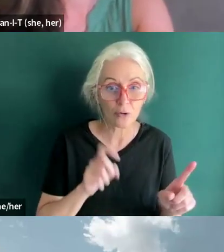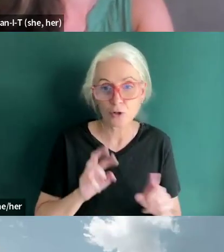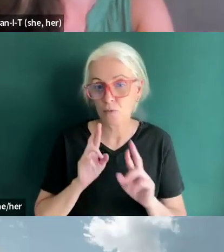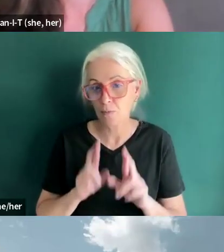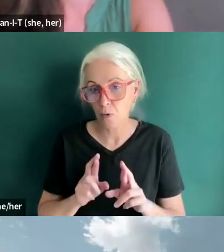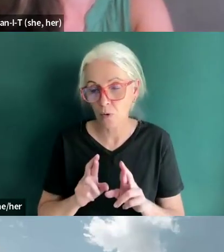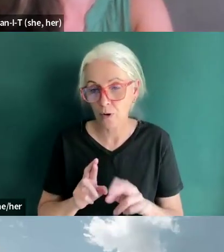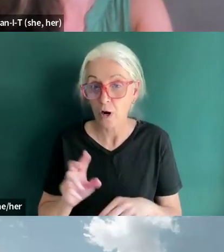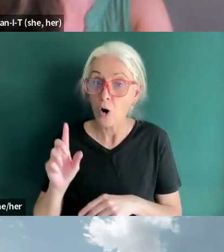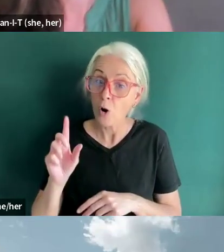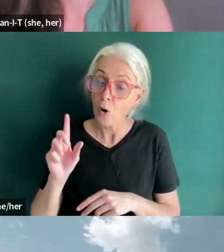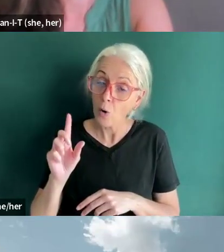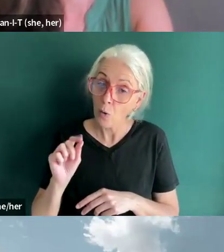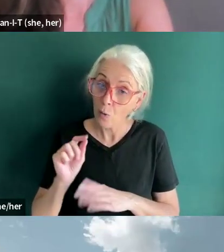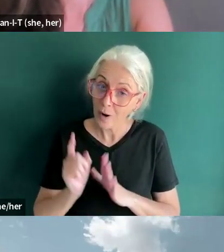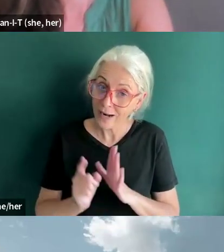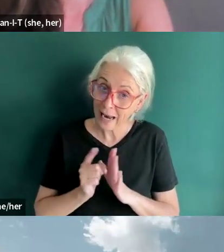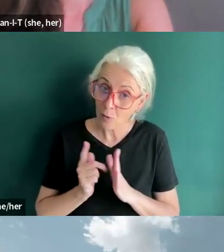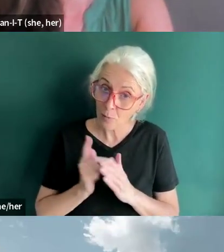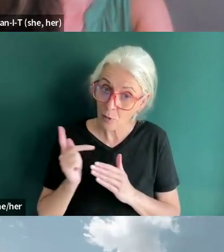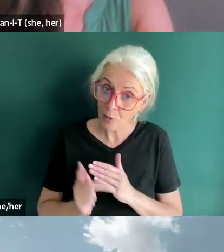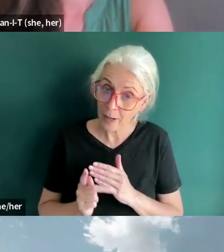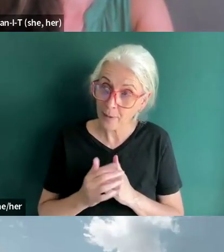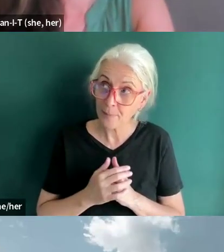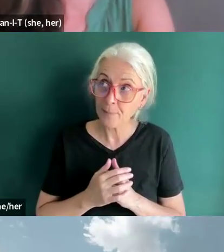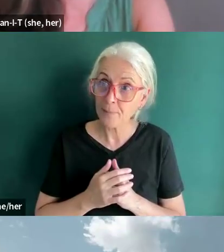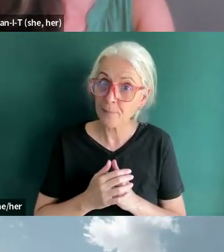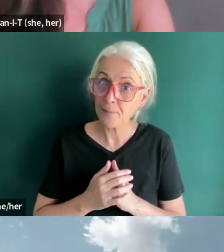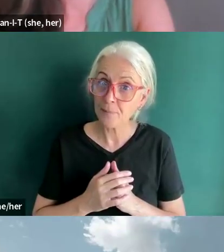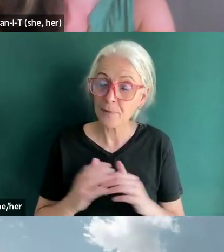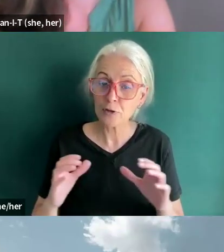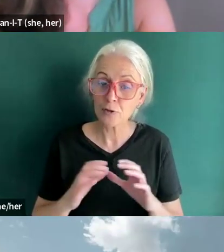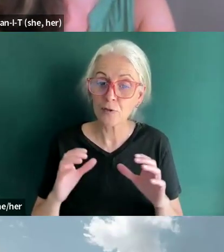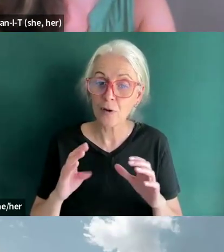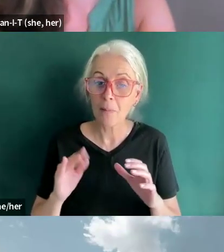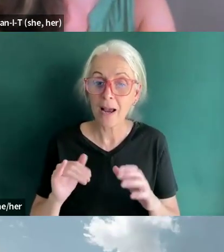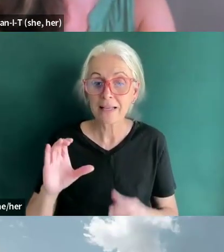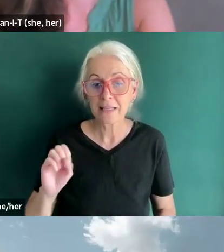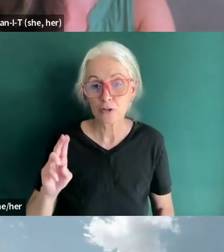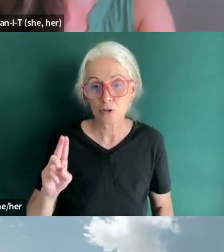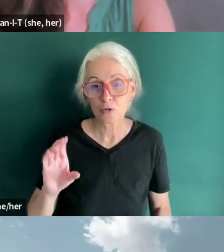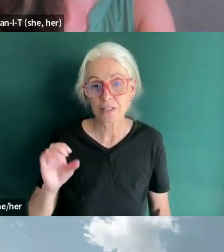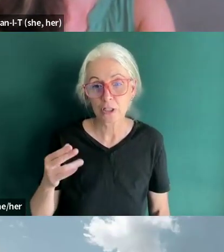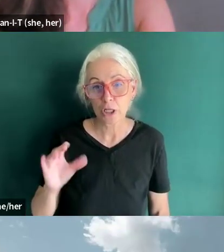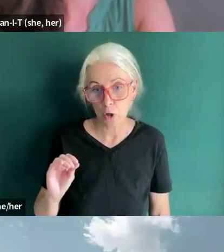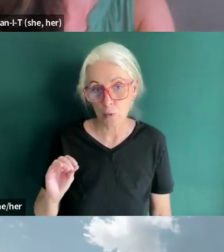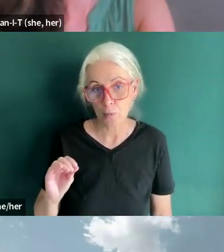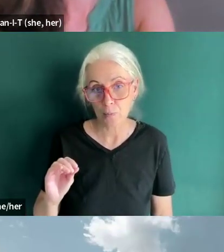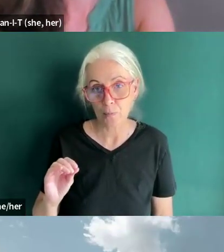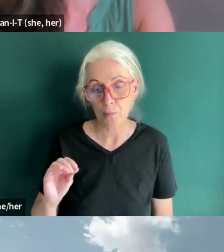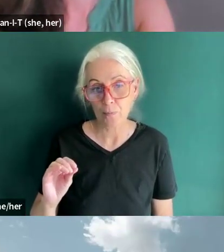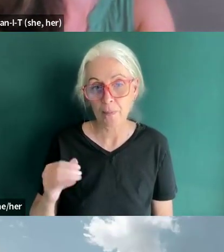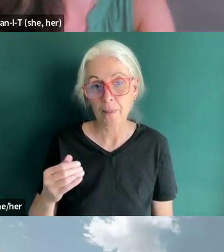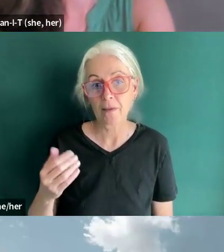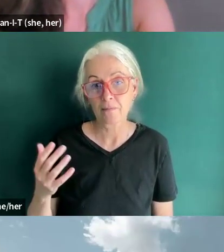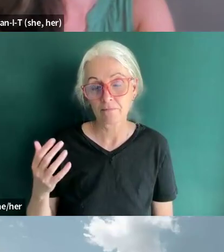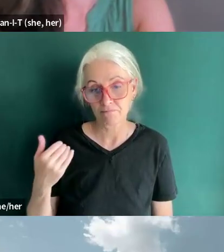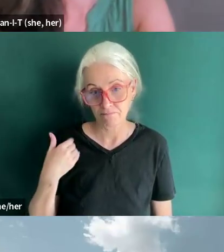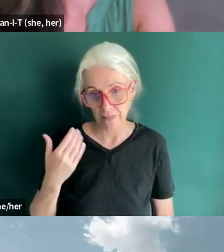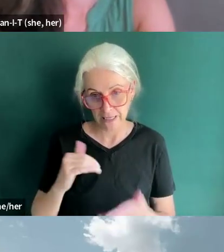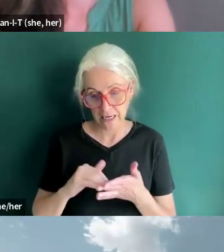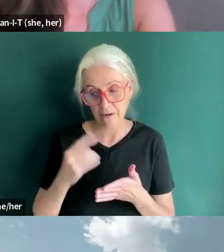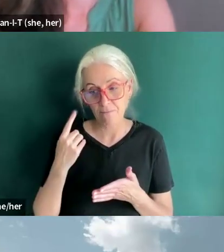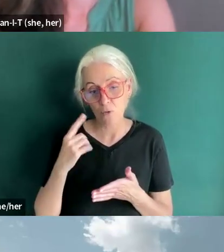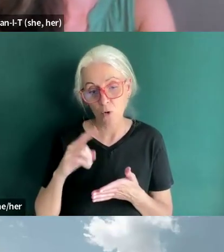it's a 20-hour program, and it's certified by CSU Chico, so we did that again for the,